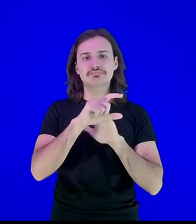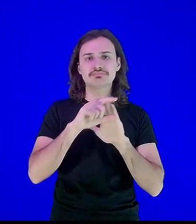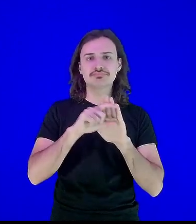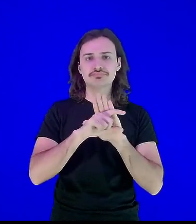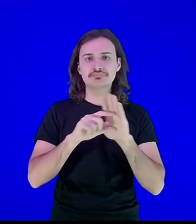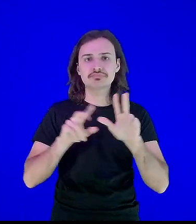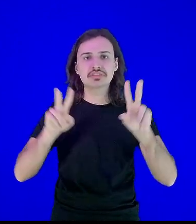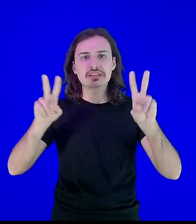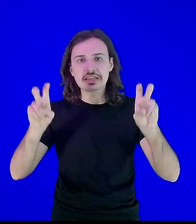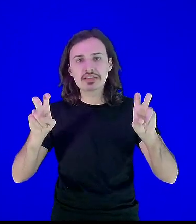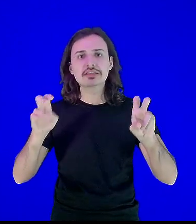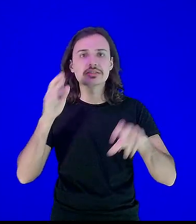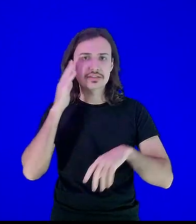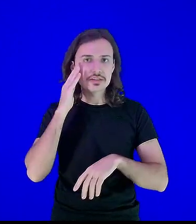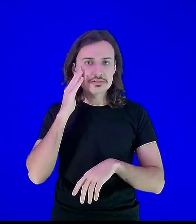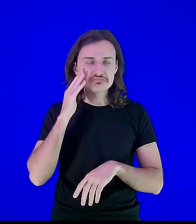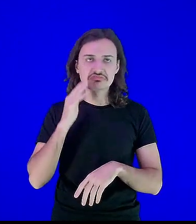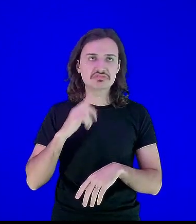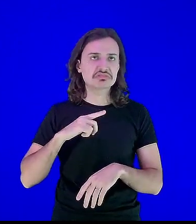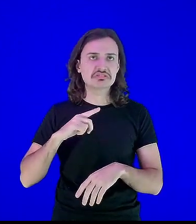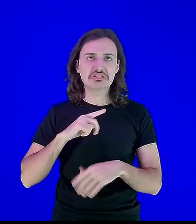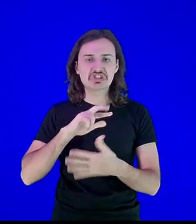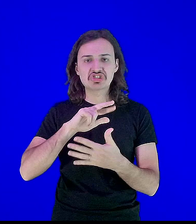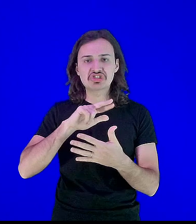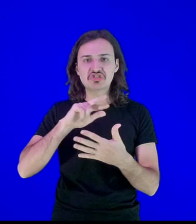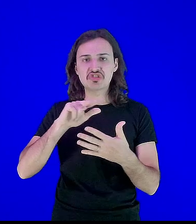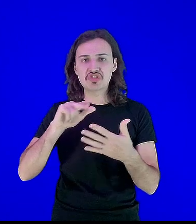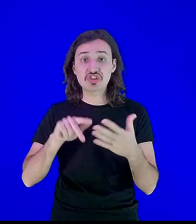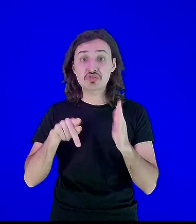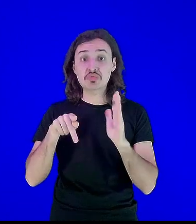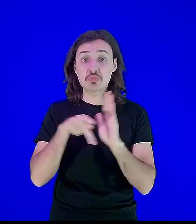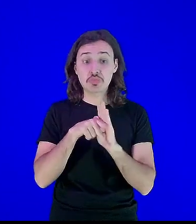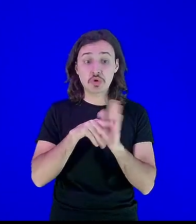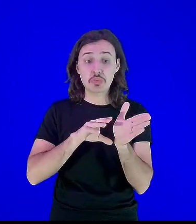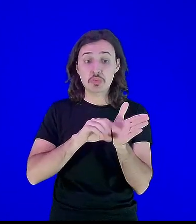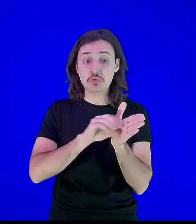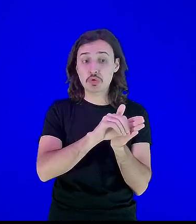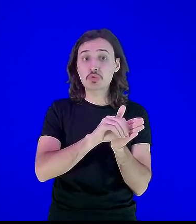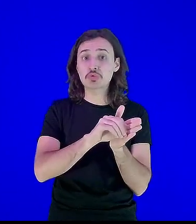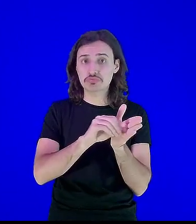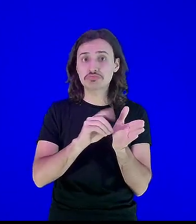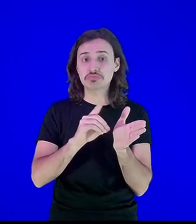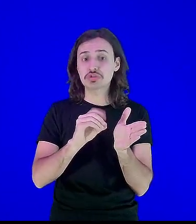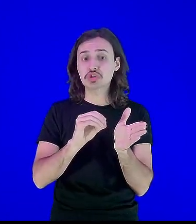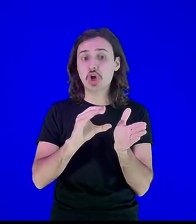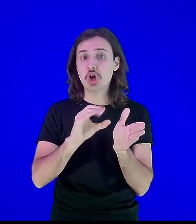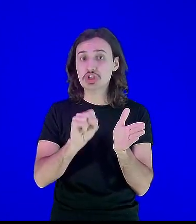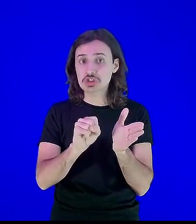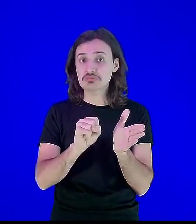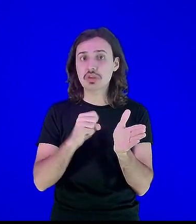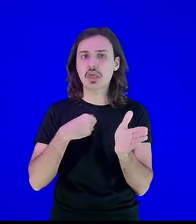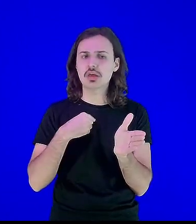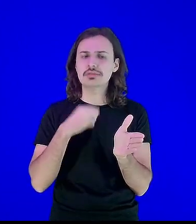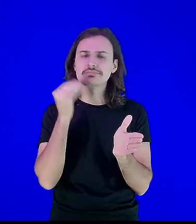a lot of things we have in the Google Docs, I'm going to try to get them and add them to LetraSinal